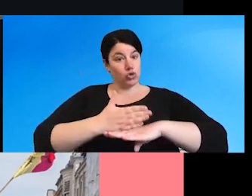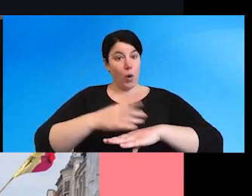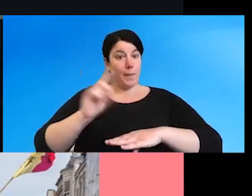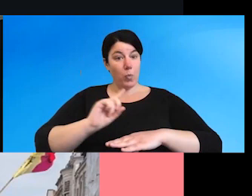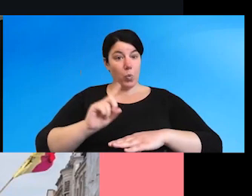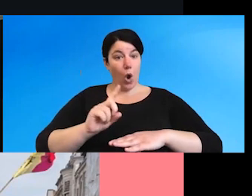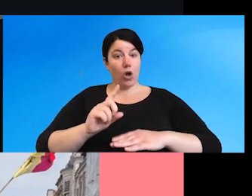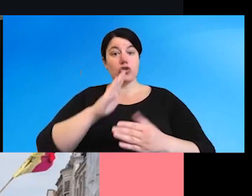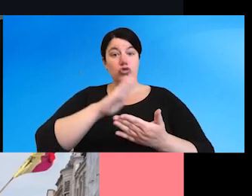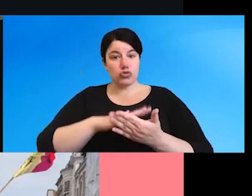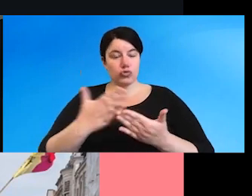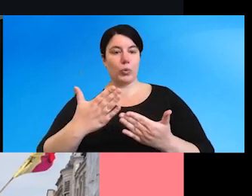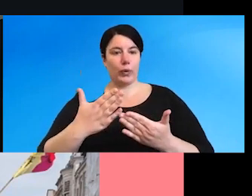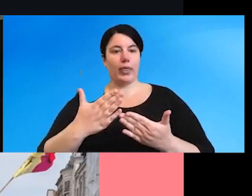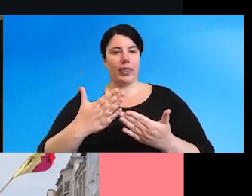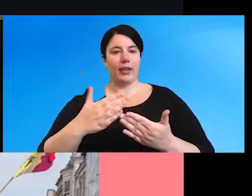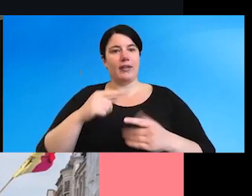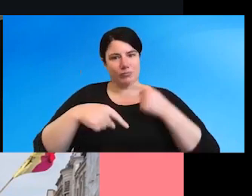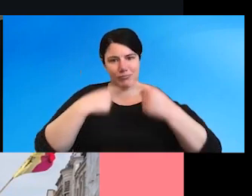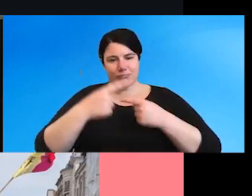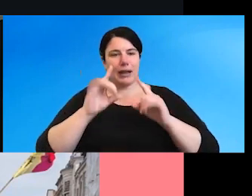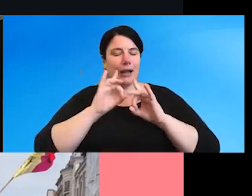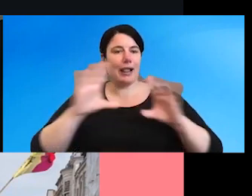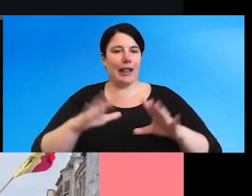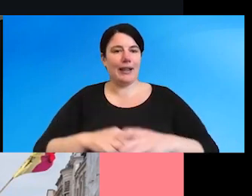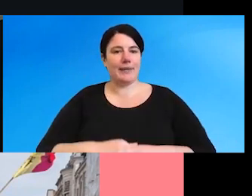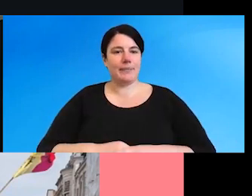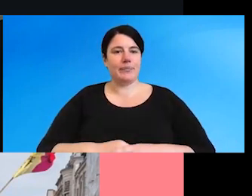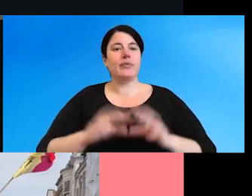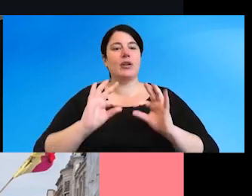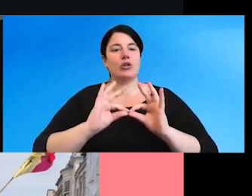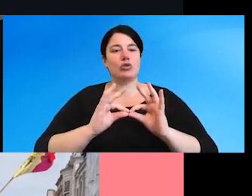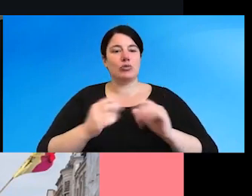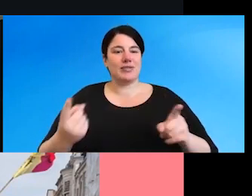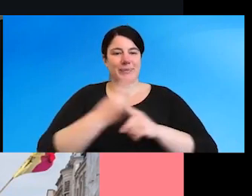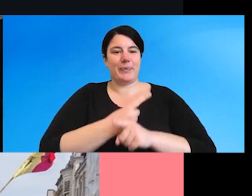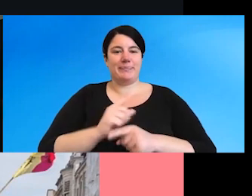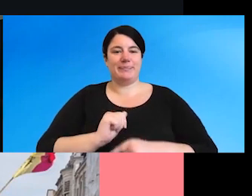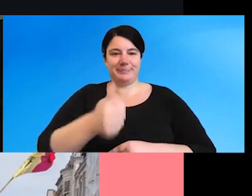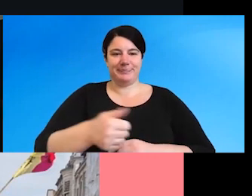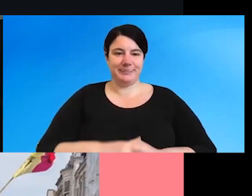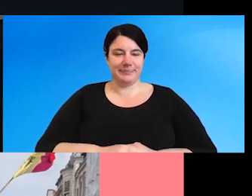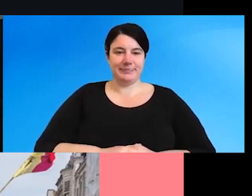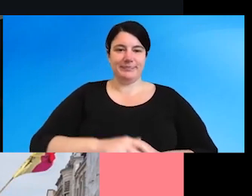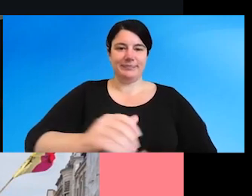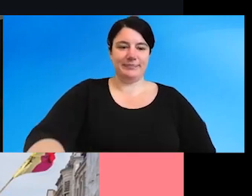truth in the best possible light. So, don't lie. Always tell the